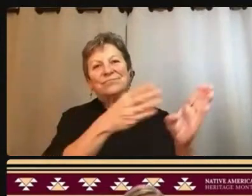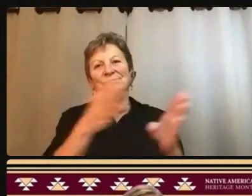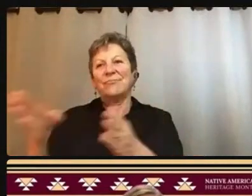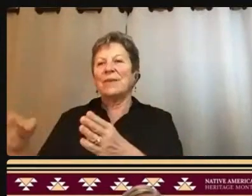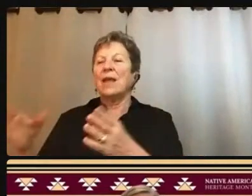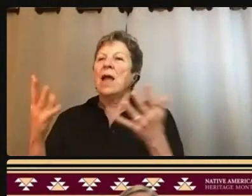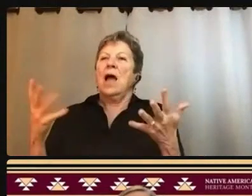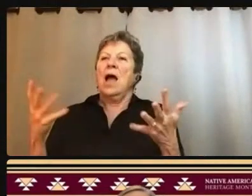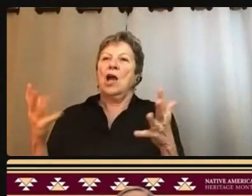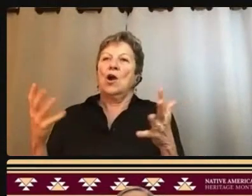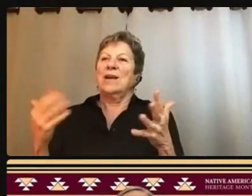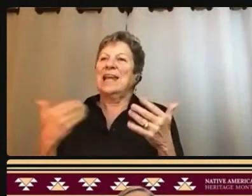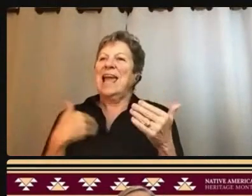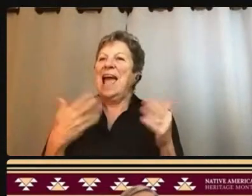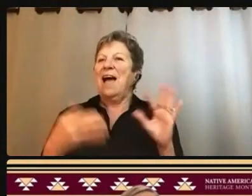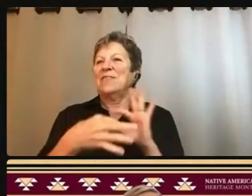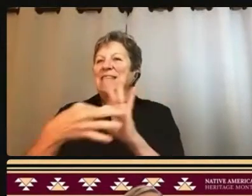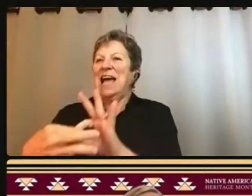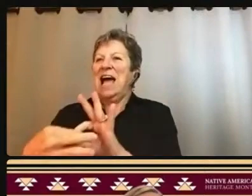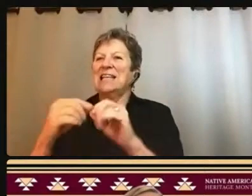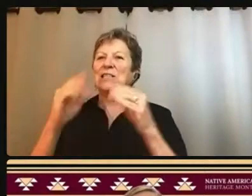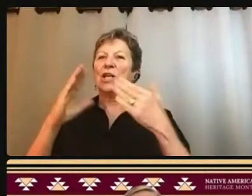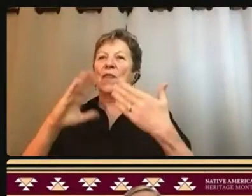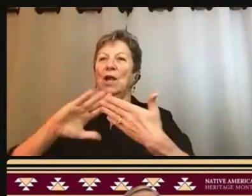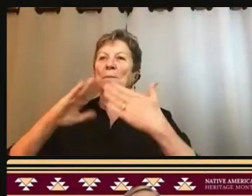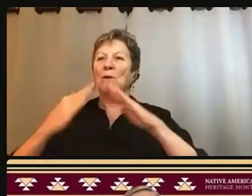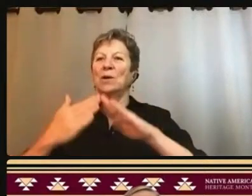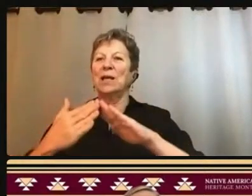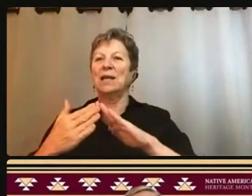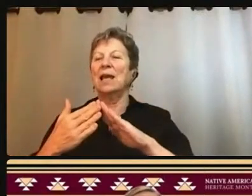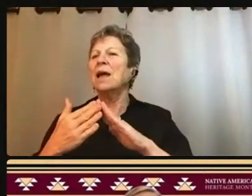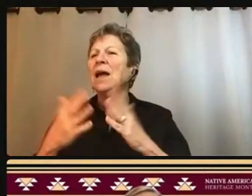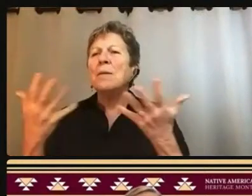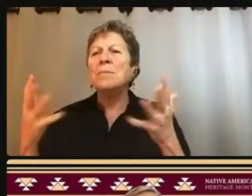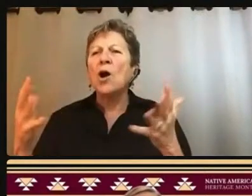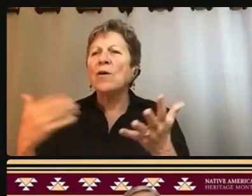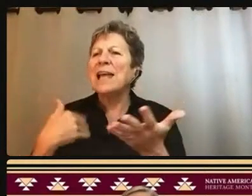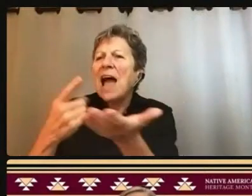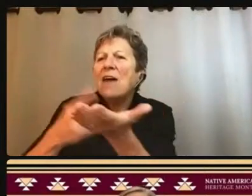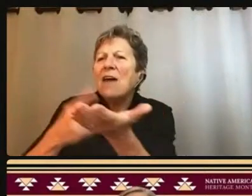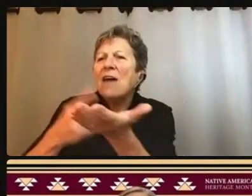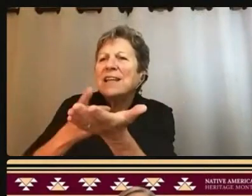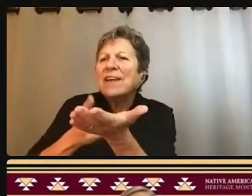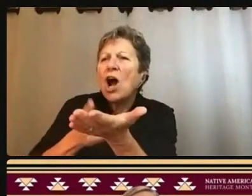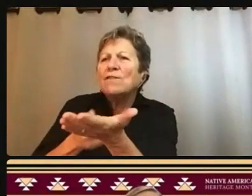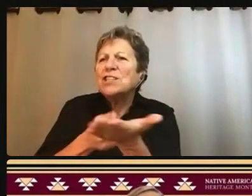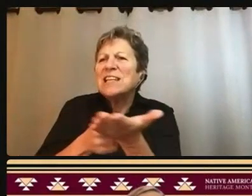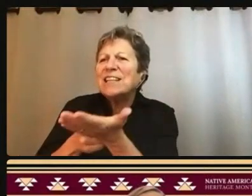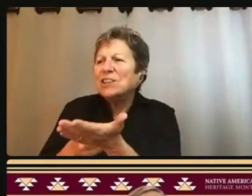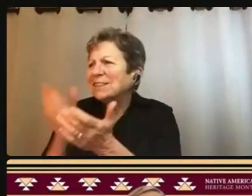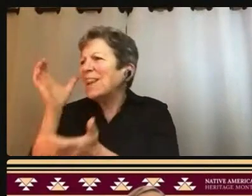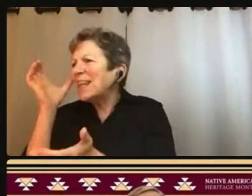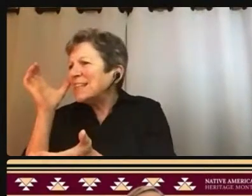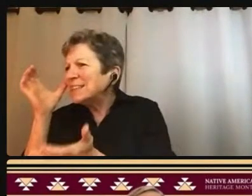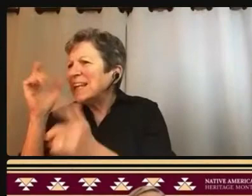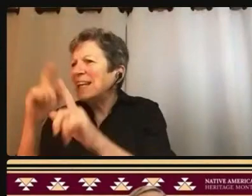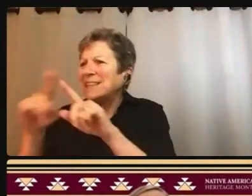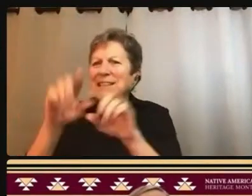I DEAL WITH THE BOARD AND PRETTY MUCH EVERY ASPECT OF WORK THAT I DO AND I ALREADY